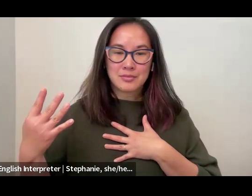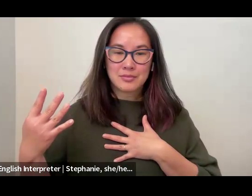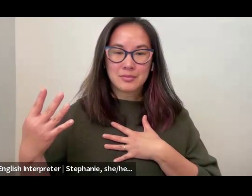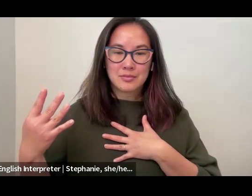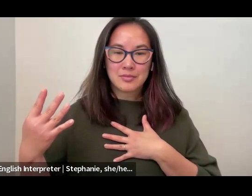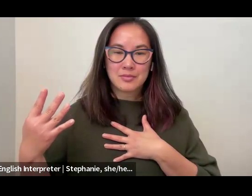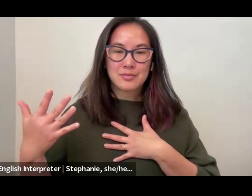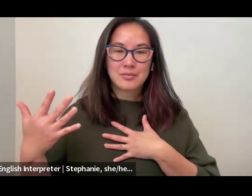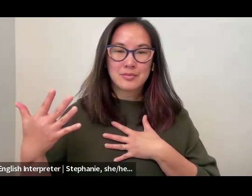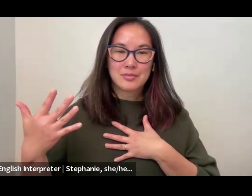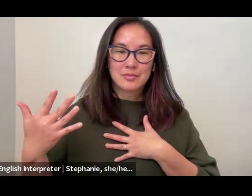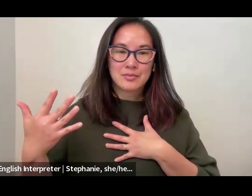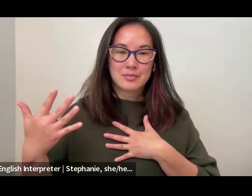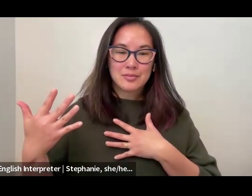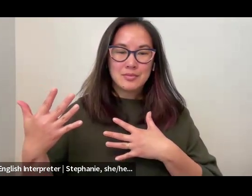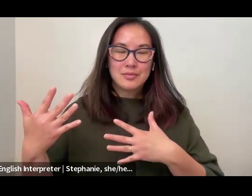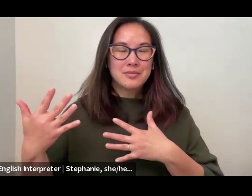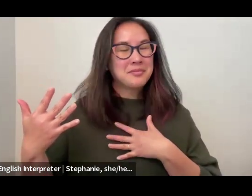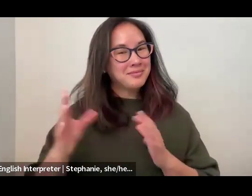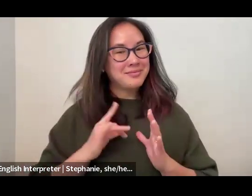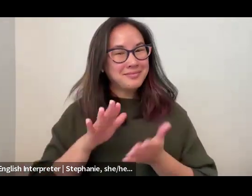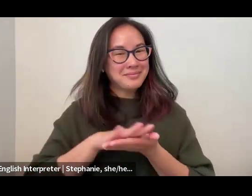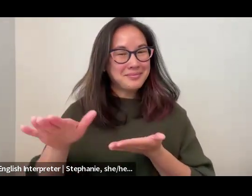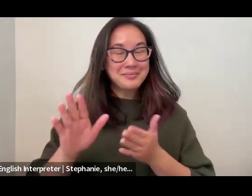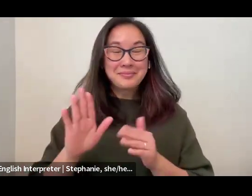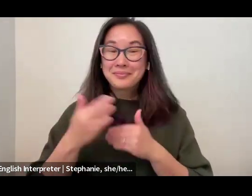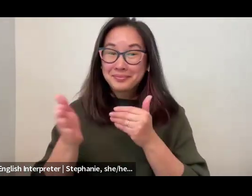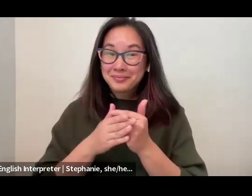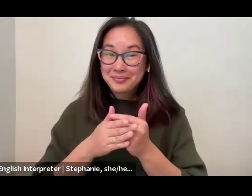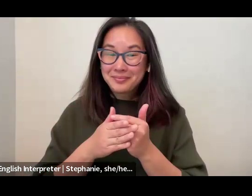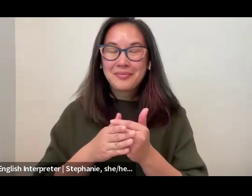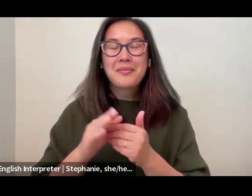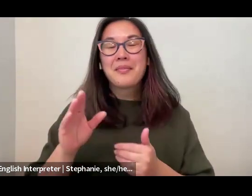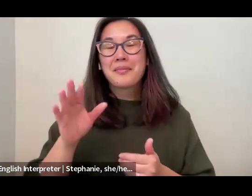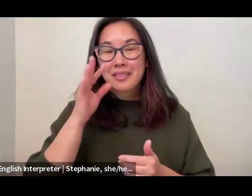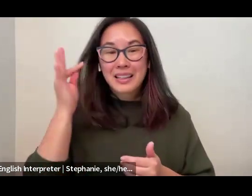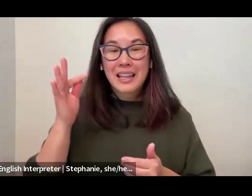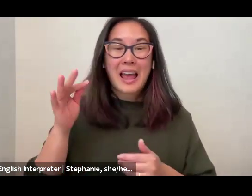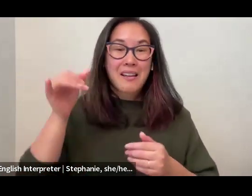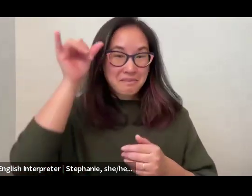Five. Nicely done. Up next, we're going to do cat and cow. Sitting version.